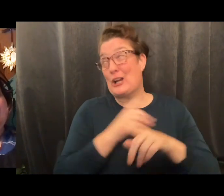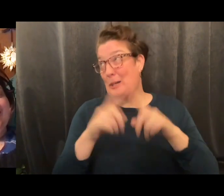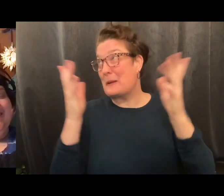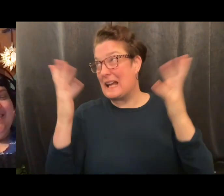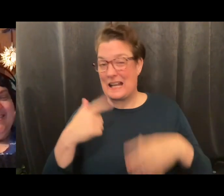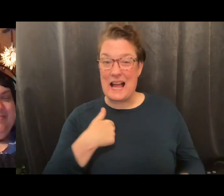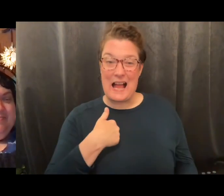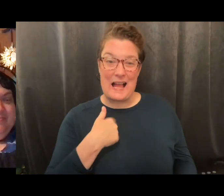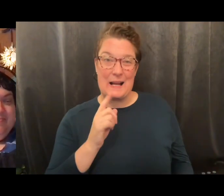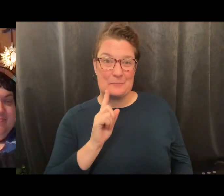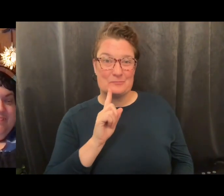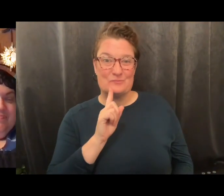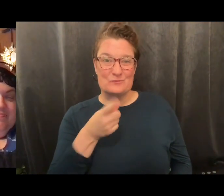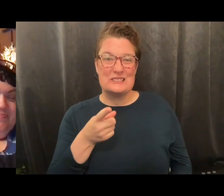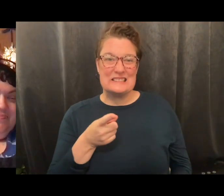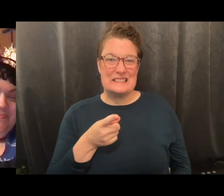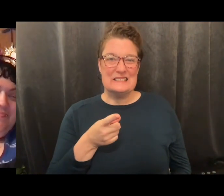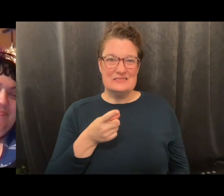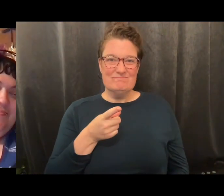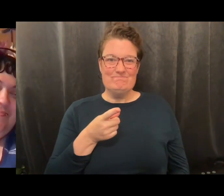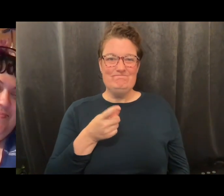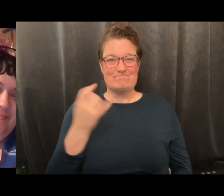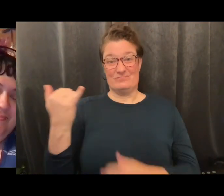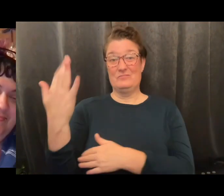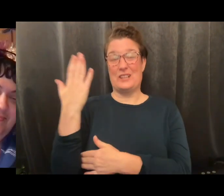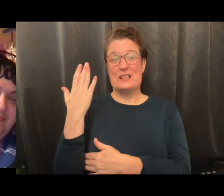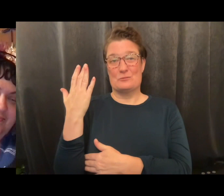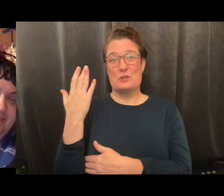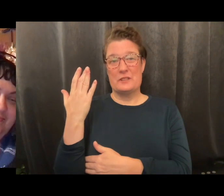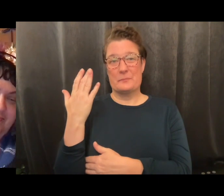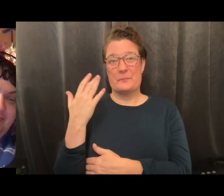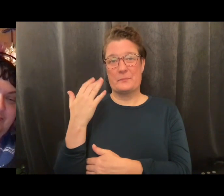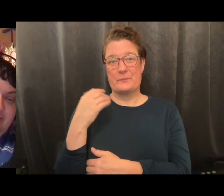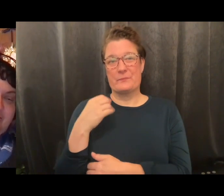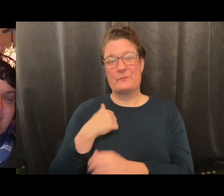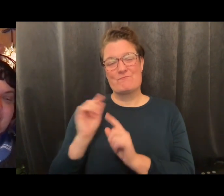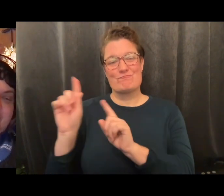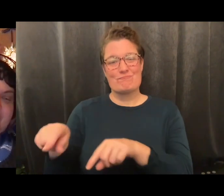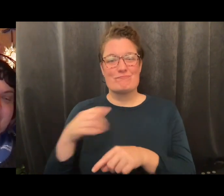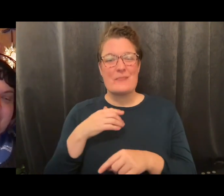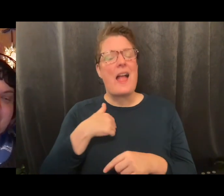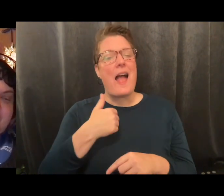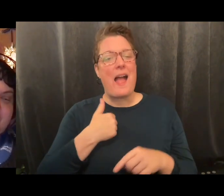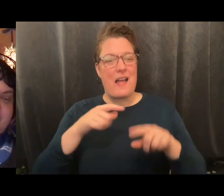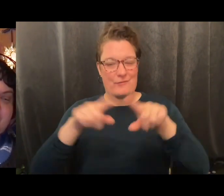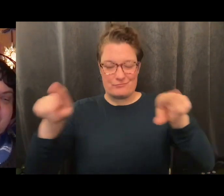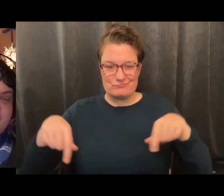morning I, I was at my, I have a plot in a community garden in the city and, uh,